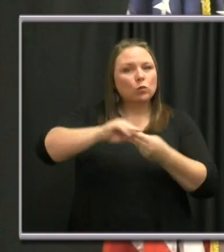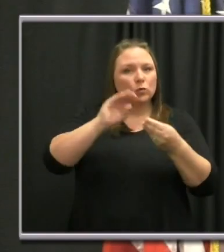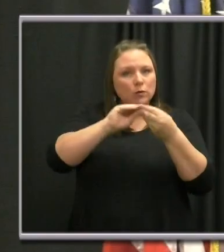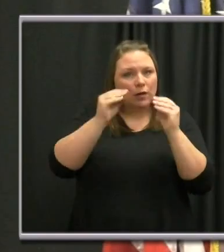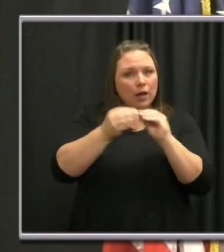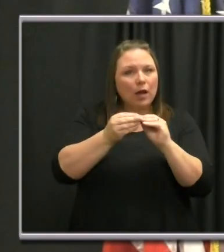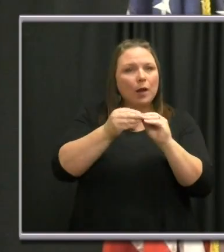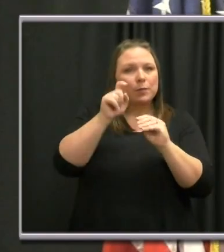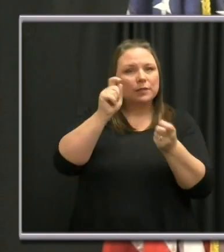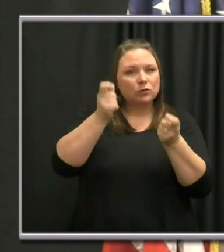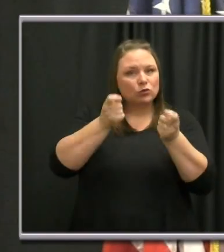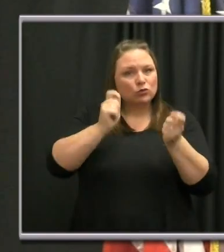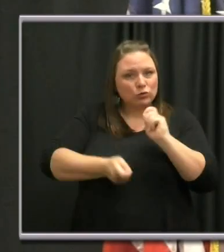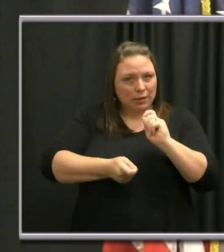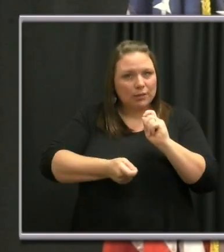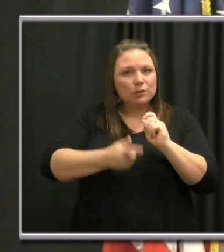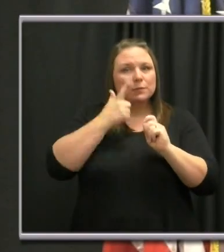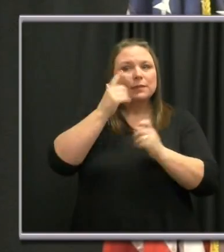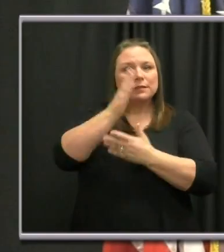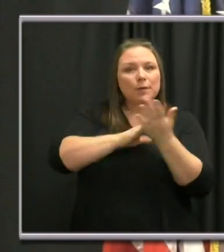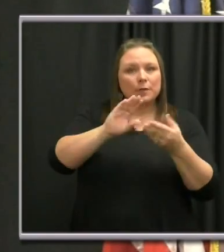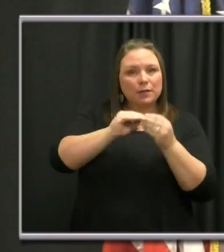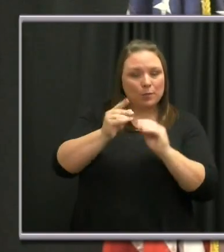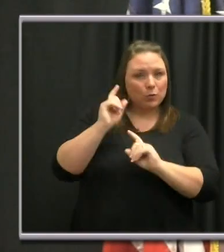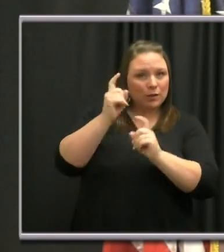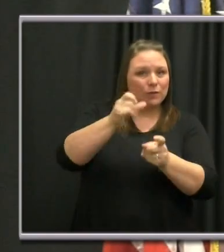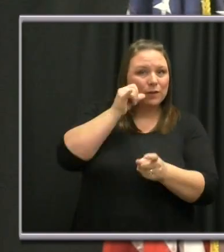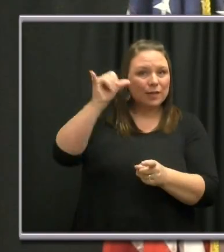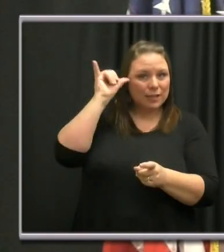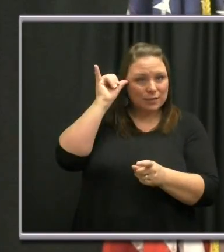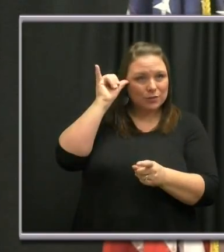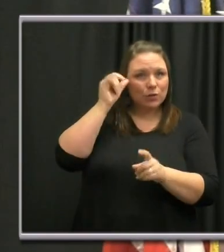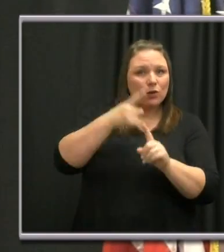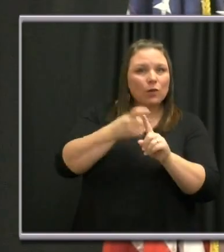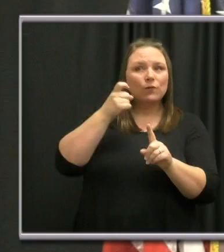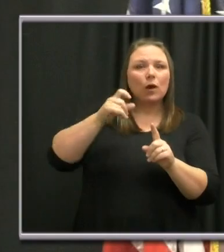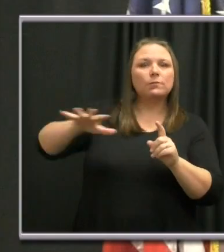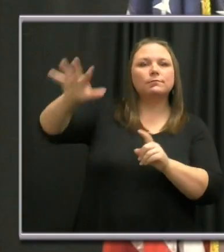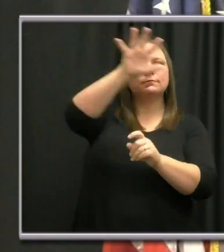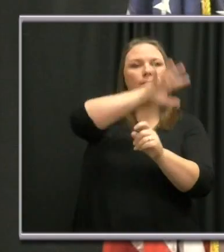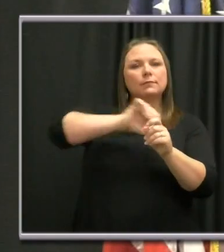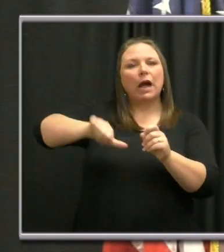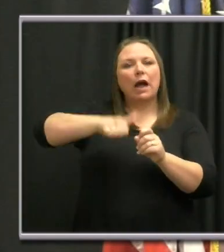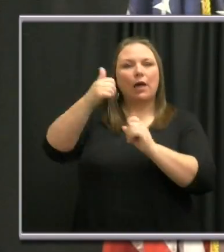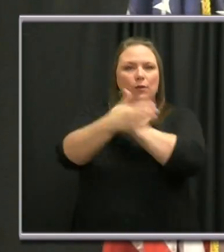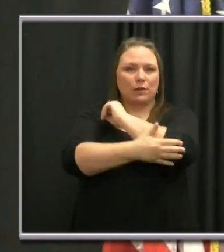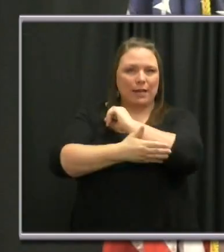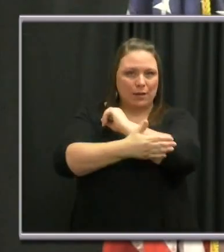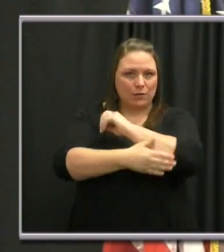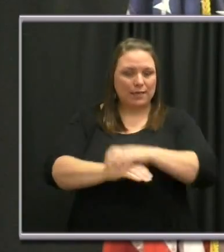ANALYSIS WE NOTICED THAT THE TOTAL NUMBER OF CASES HAD TO BE ADJUSTED AS SOME OF THE NUMBERS